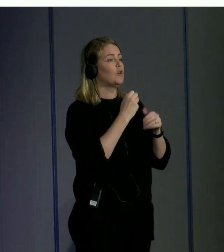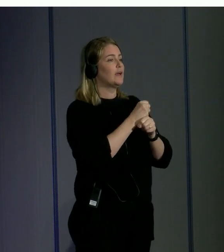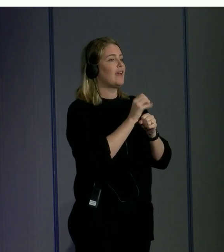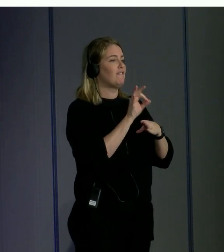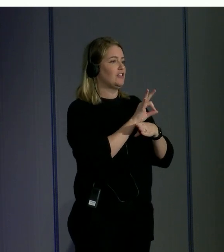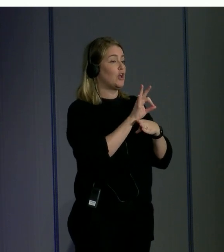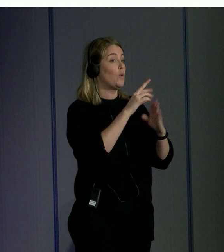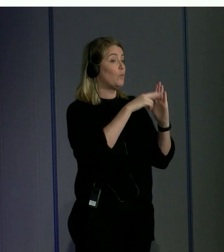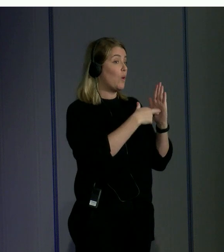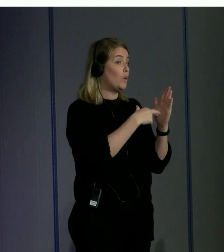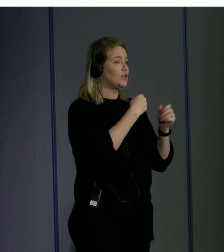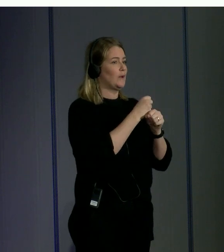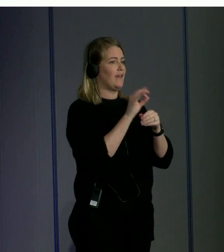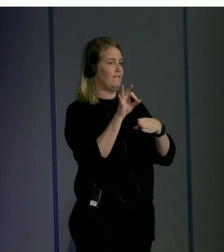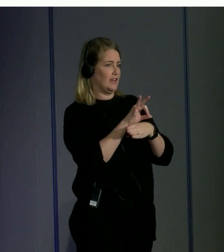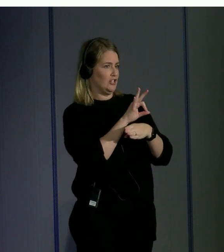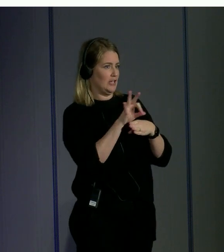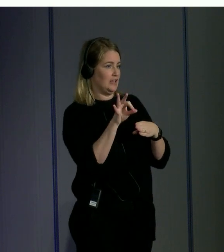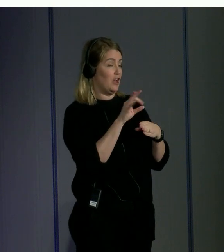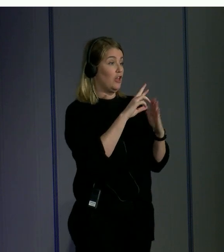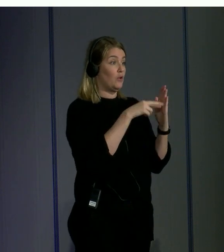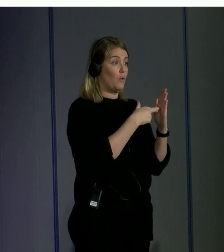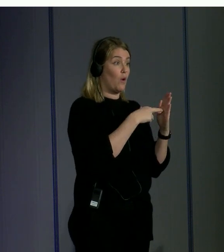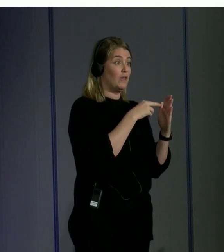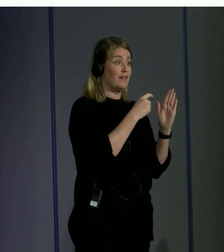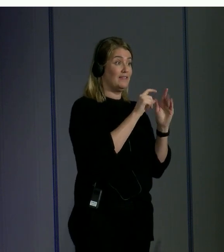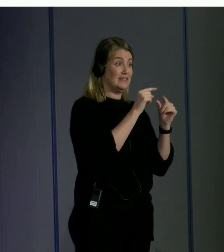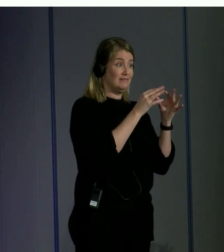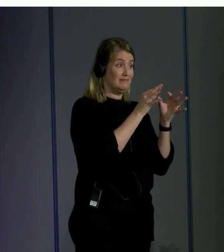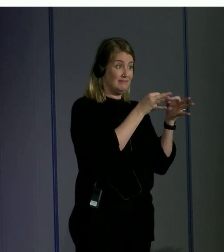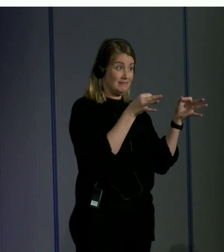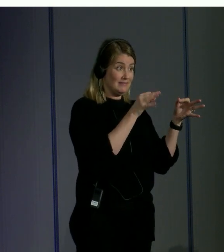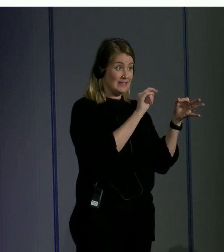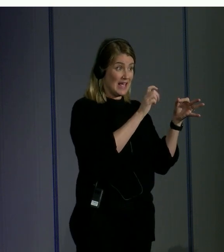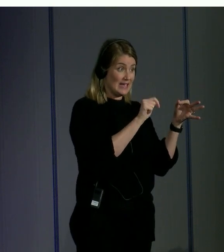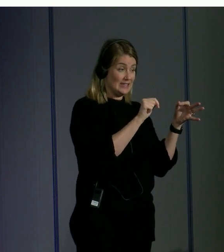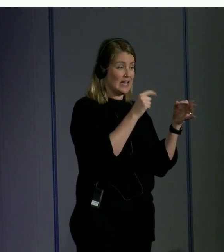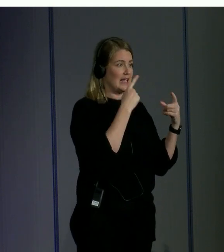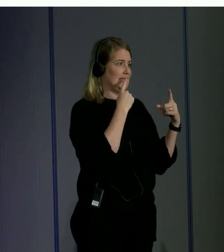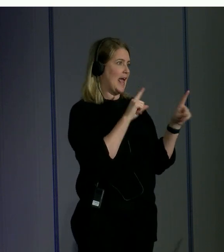Roles create function. And the role of text is to be announced in the role of heading and a landmark.